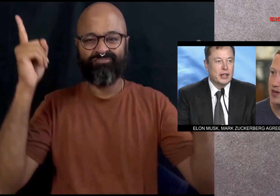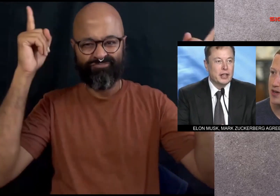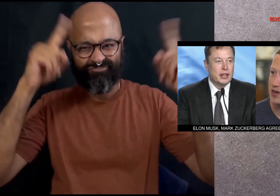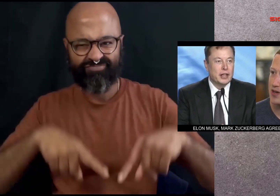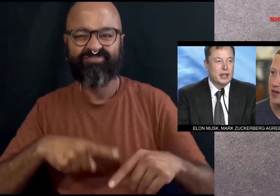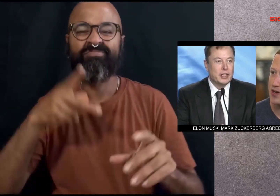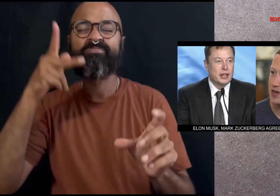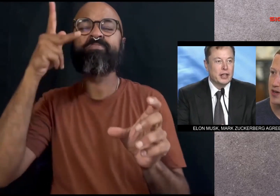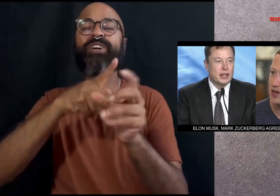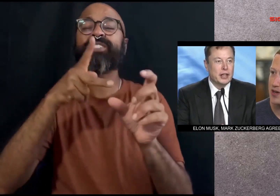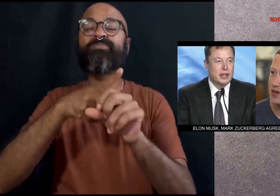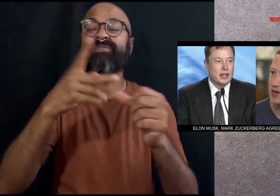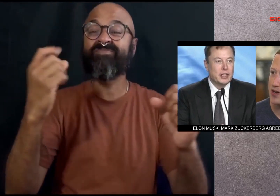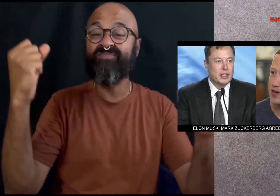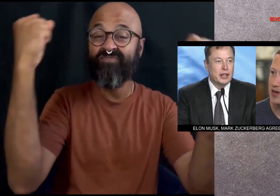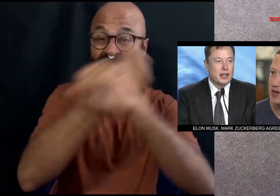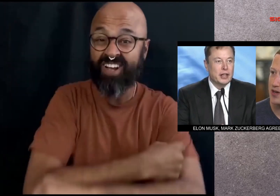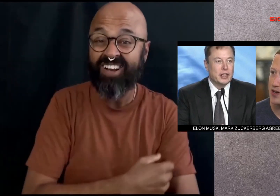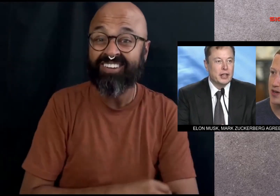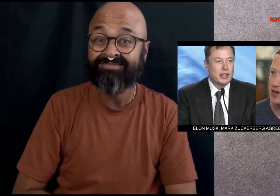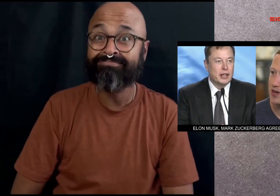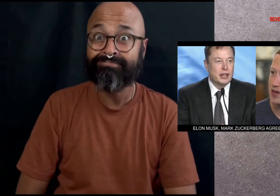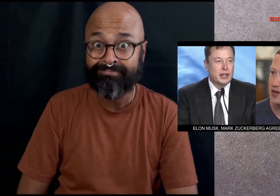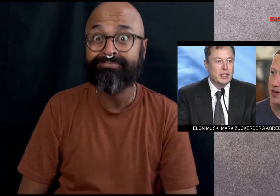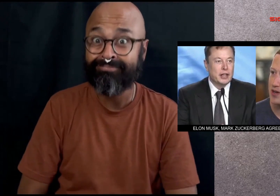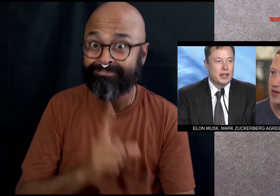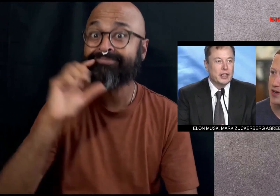fight, a literal fight,